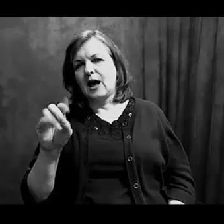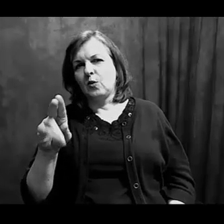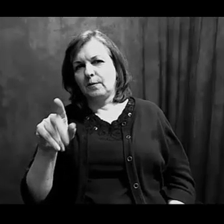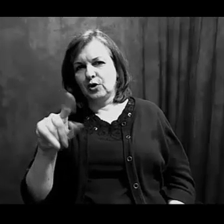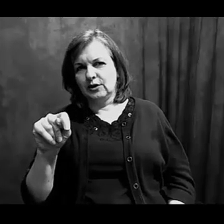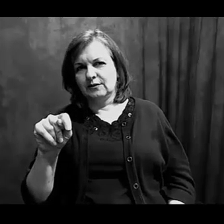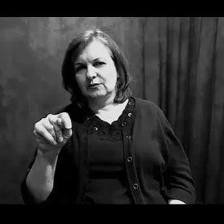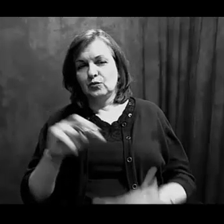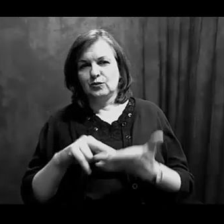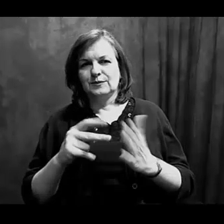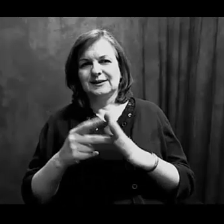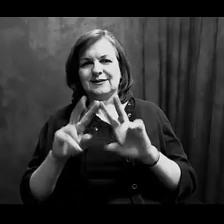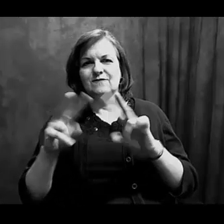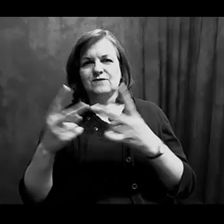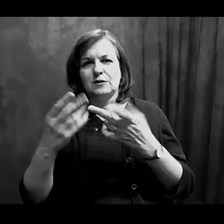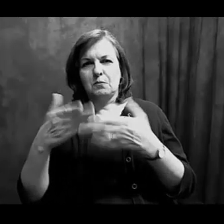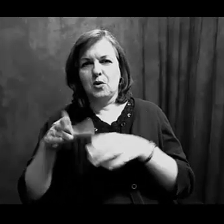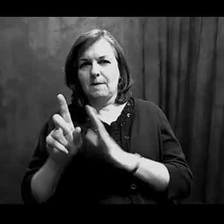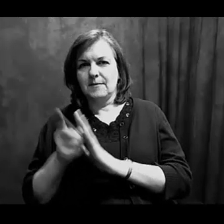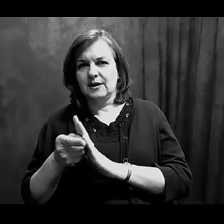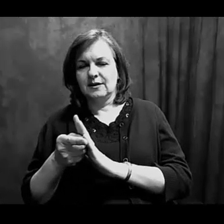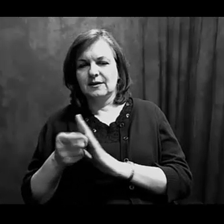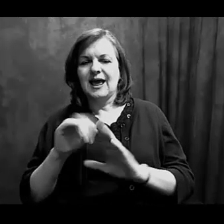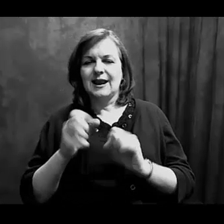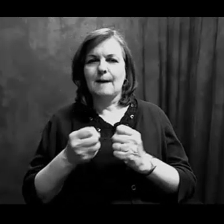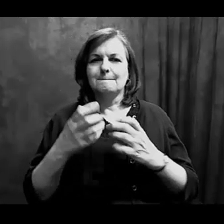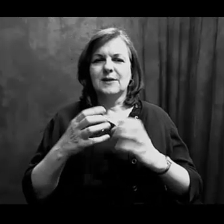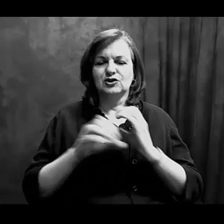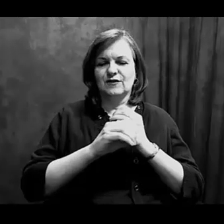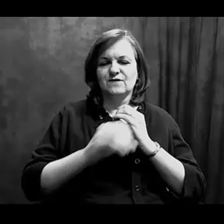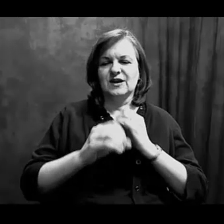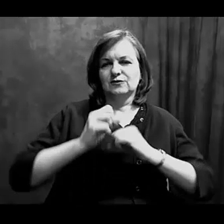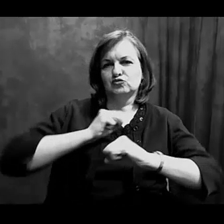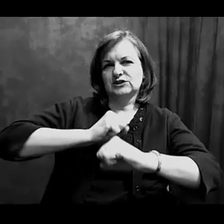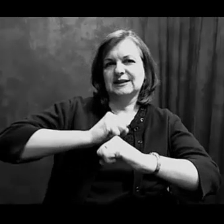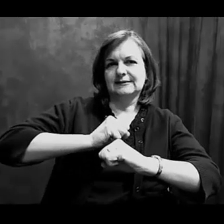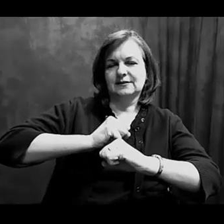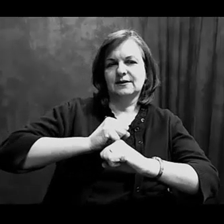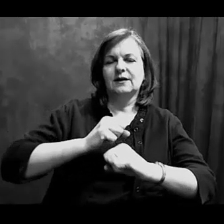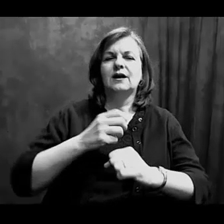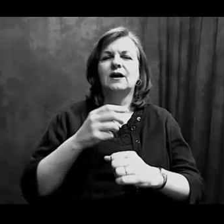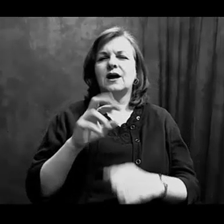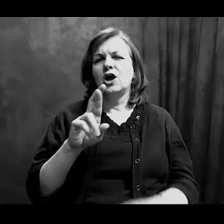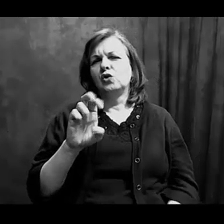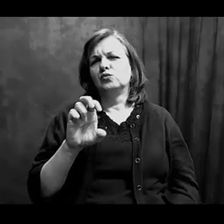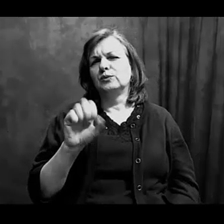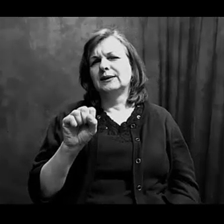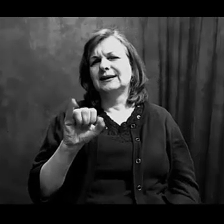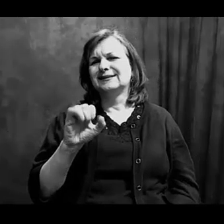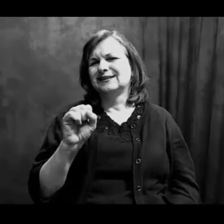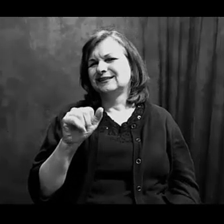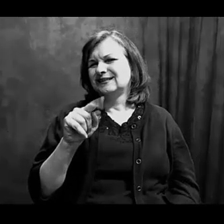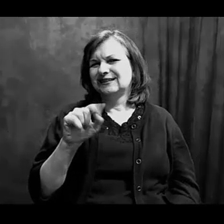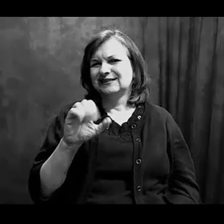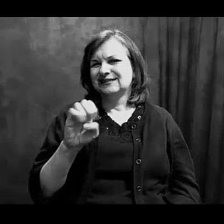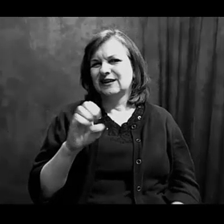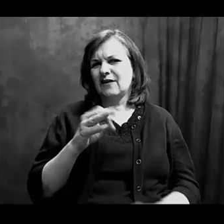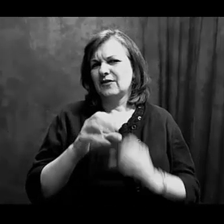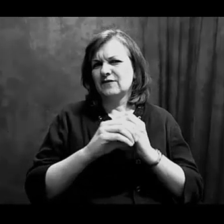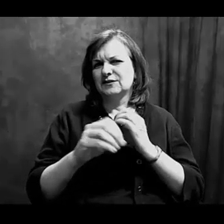and the resistance of your vessels so the resistance what I mean there is two- fold